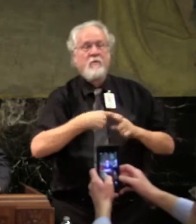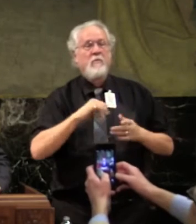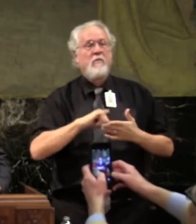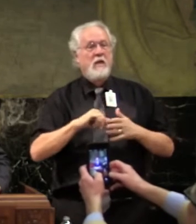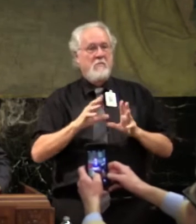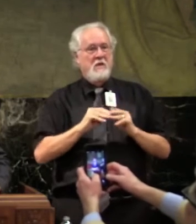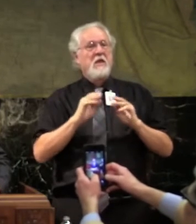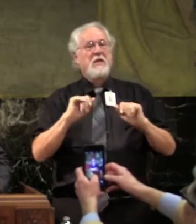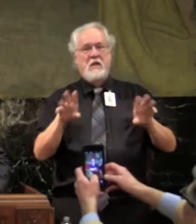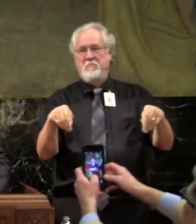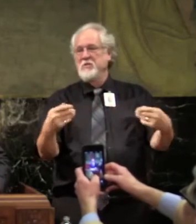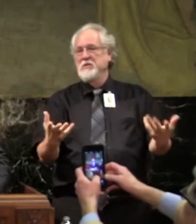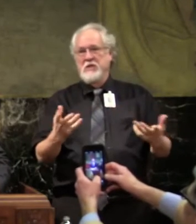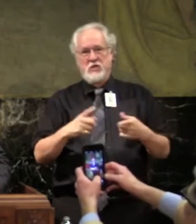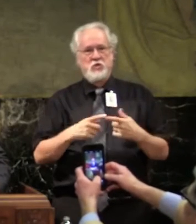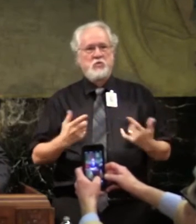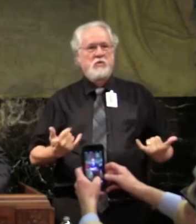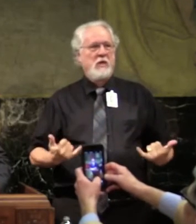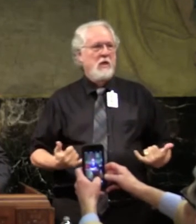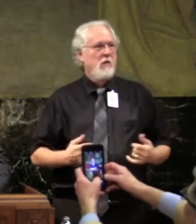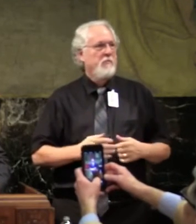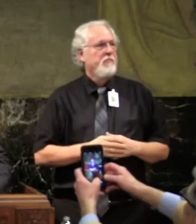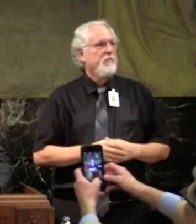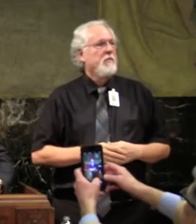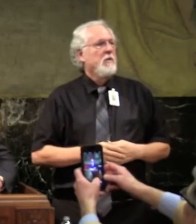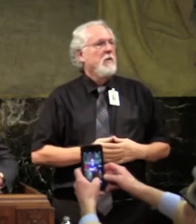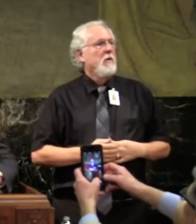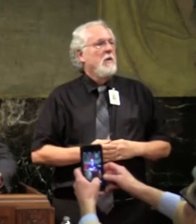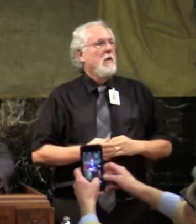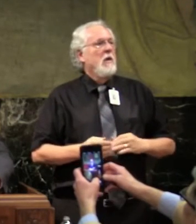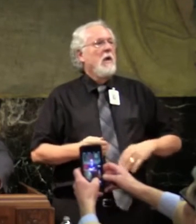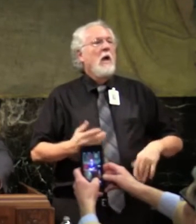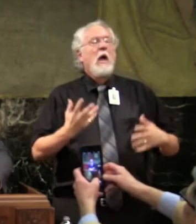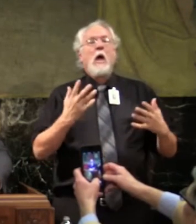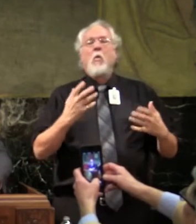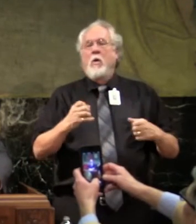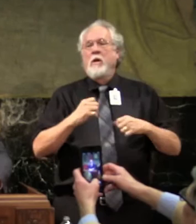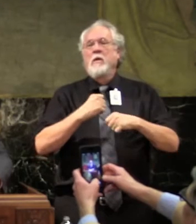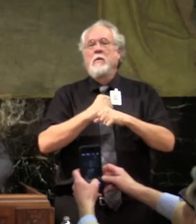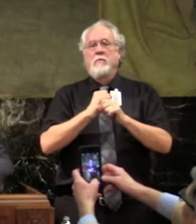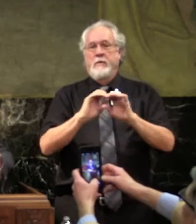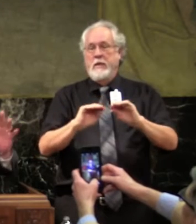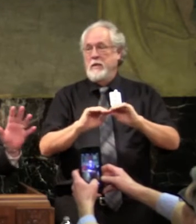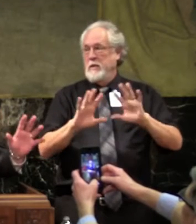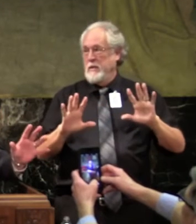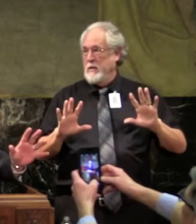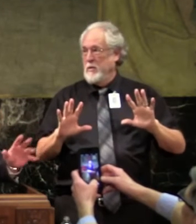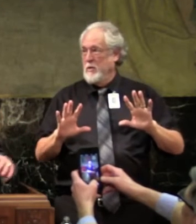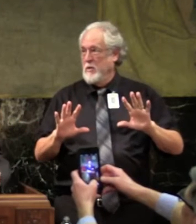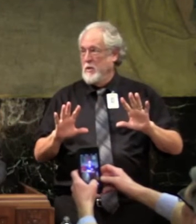and present to you now and I want to be very clear that canceling the meeting